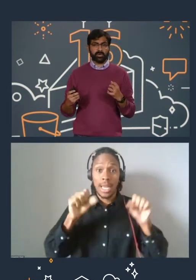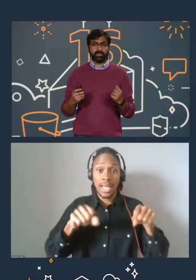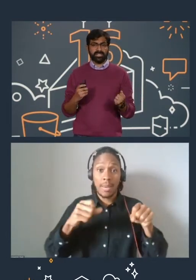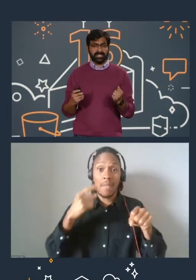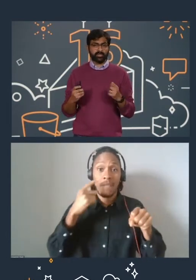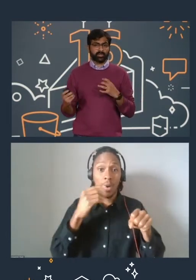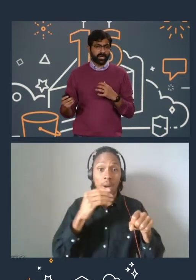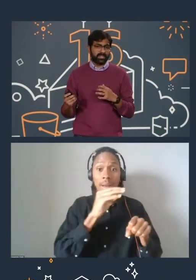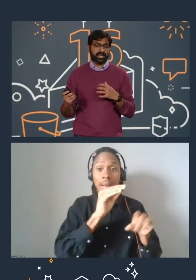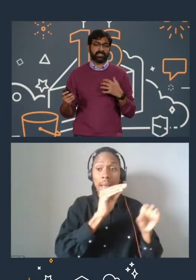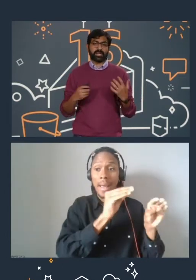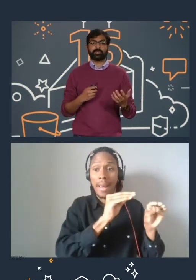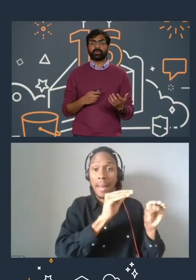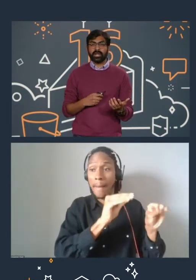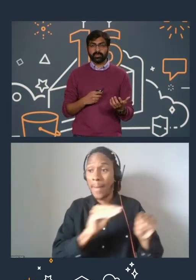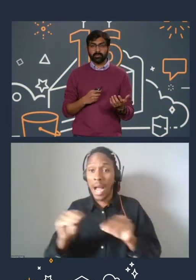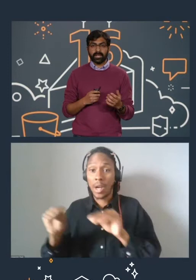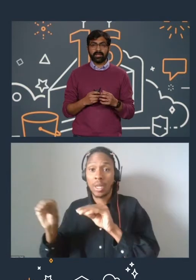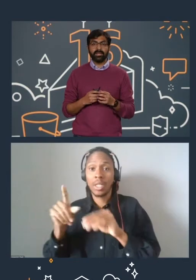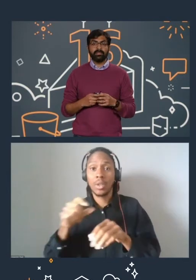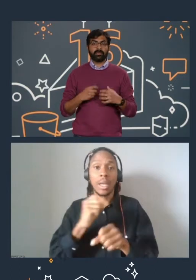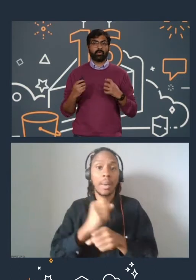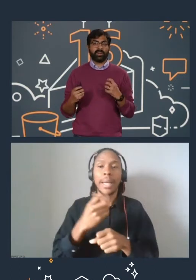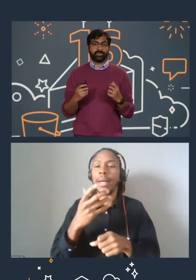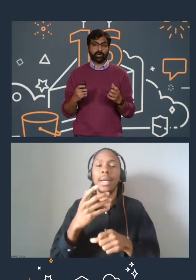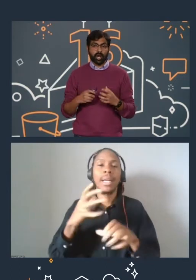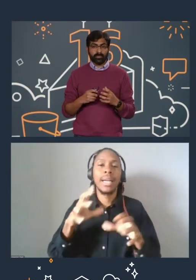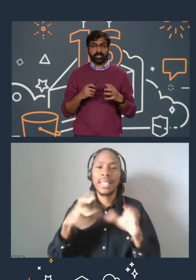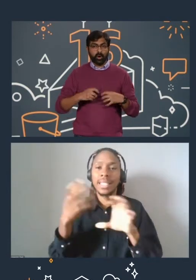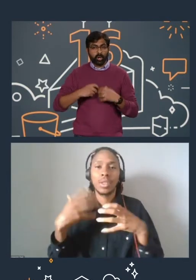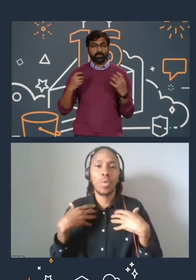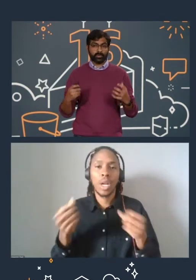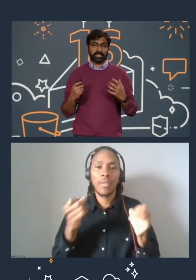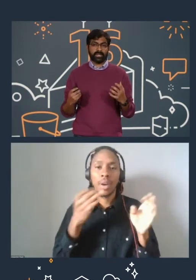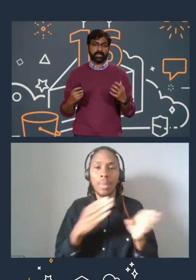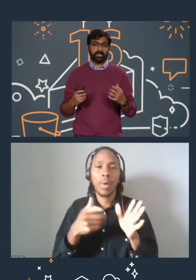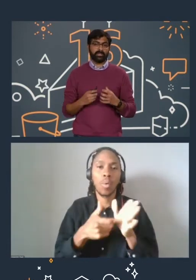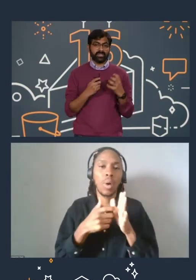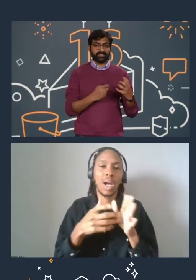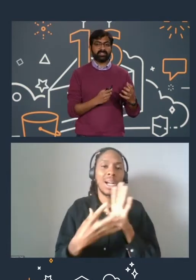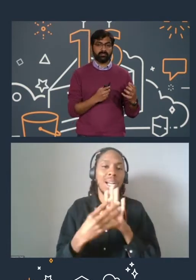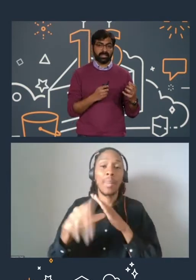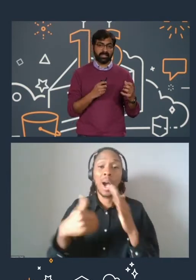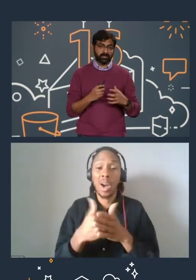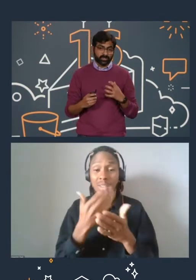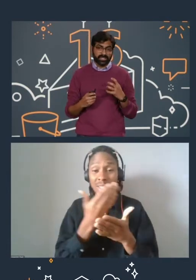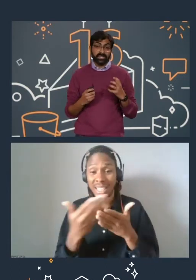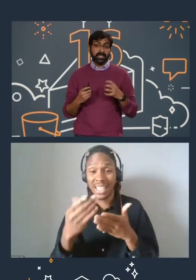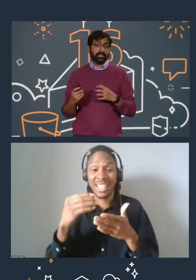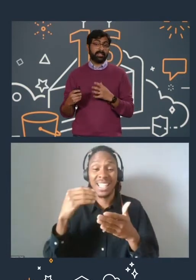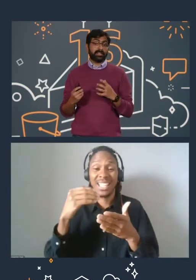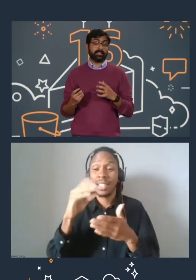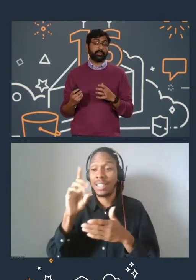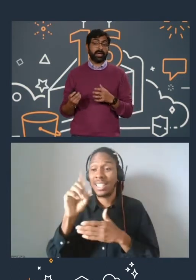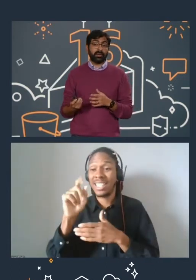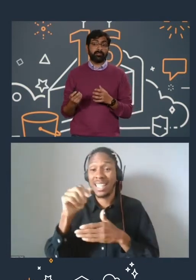where you need to create a disaster recovery plan that requires you to copy all of your data in your existing bucket, especially the data that you have